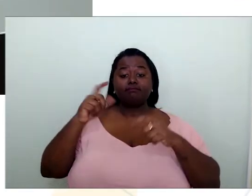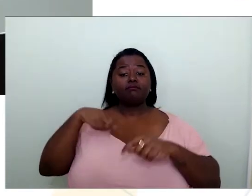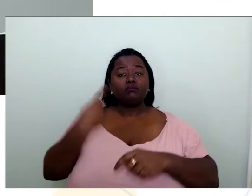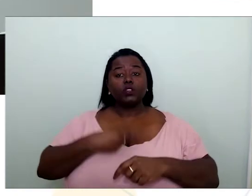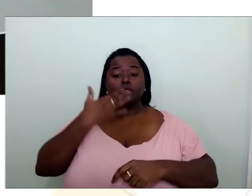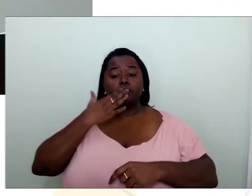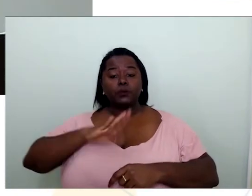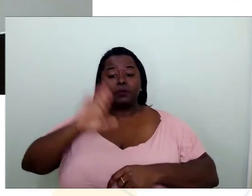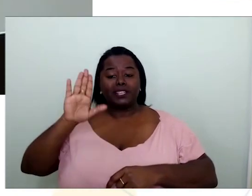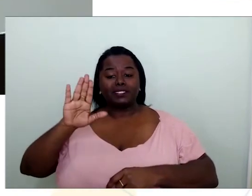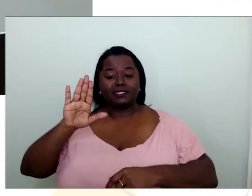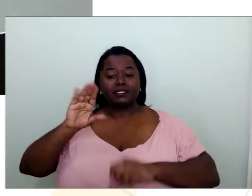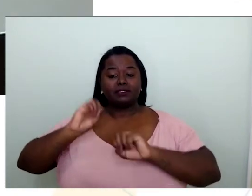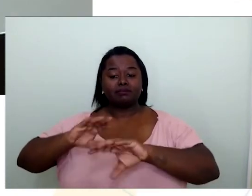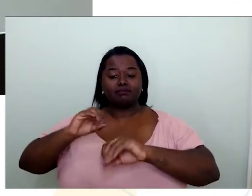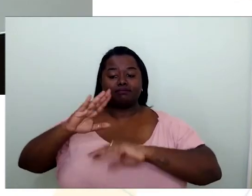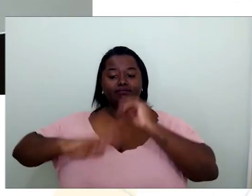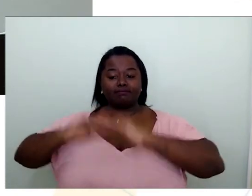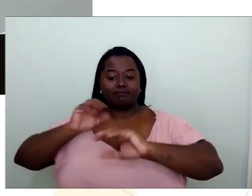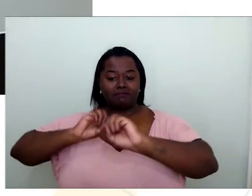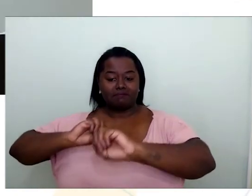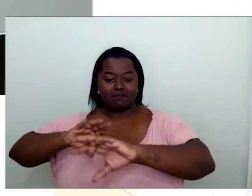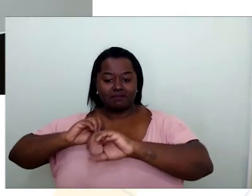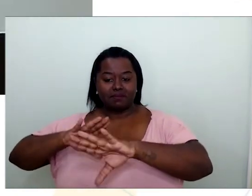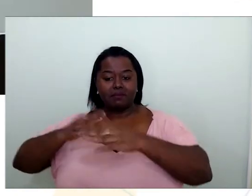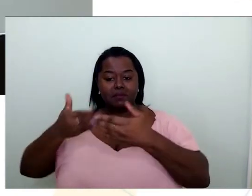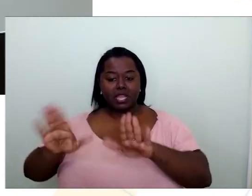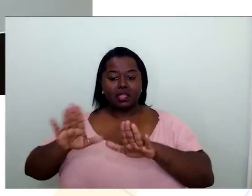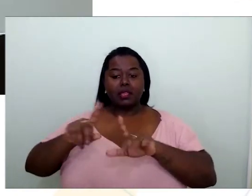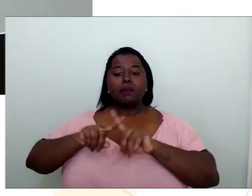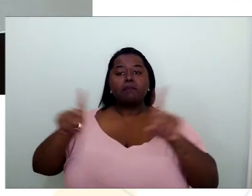promise open educational practices but it sits on the periphery it sits on the